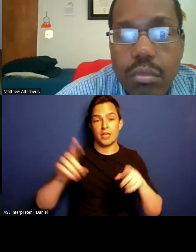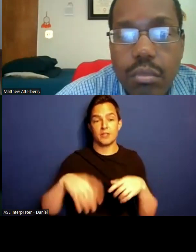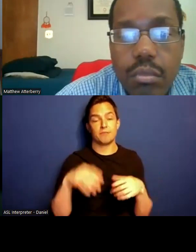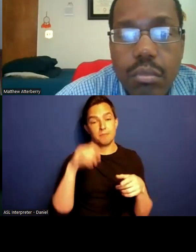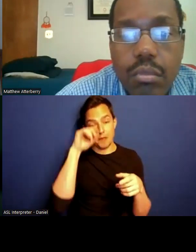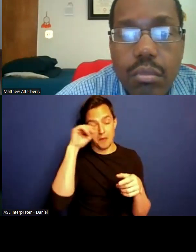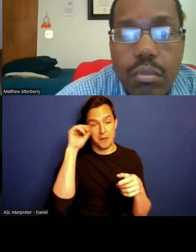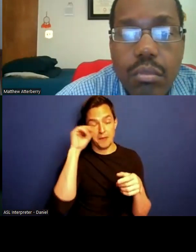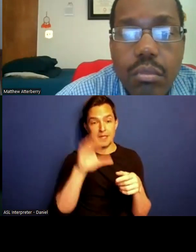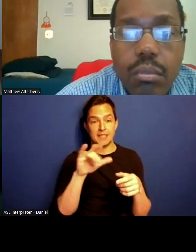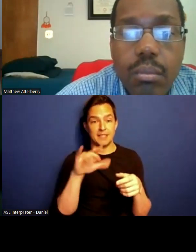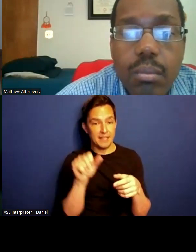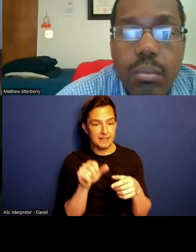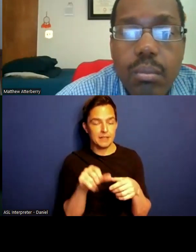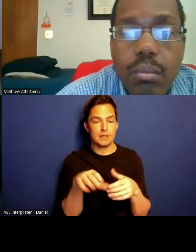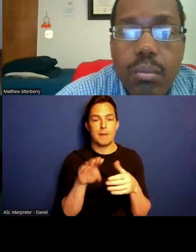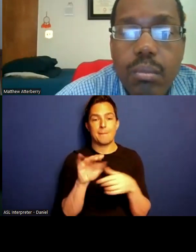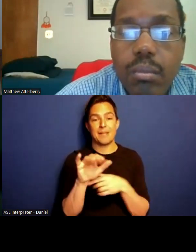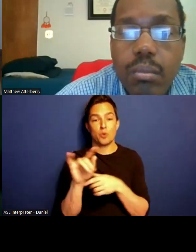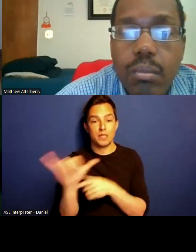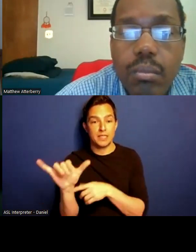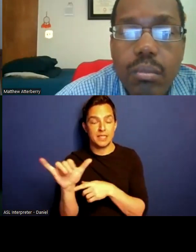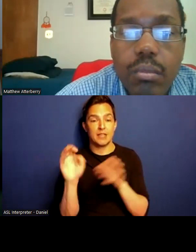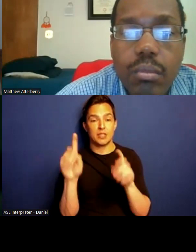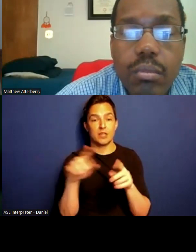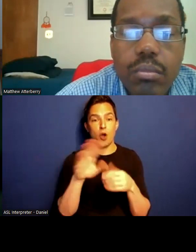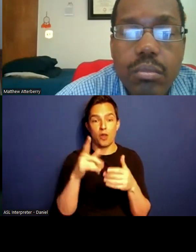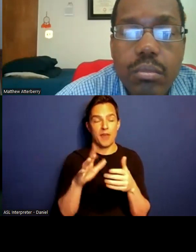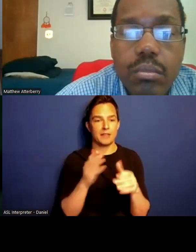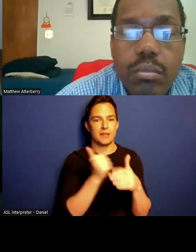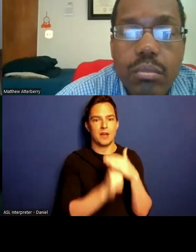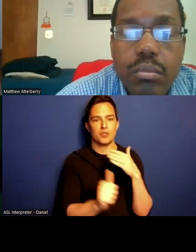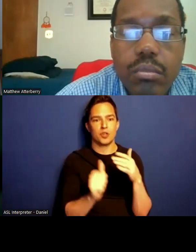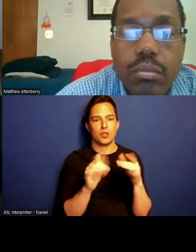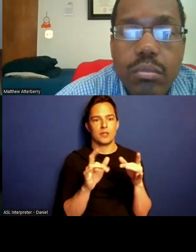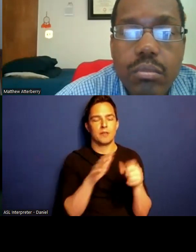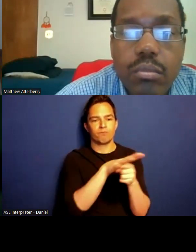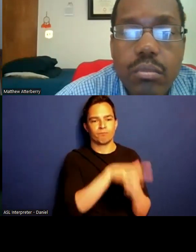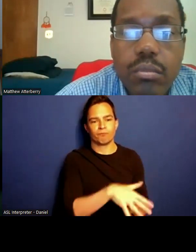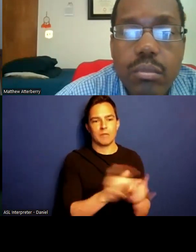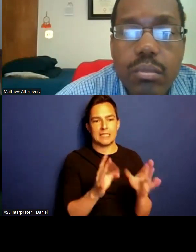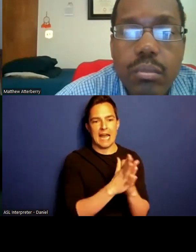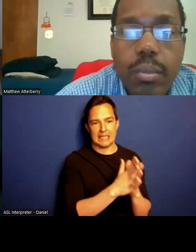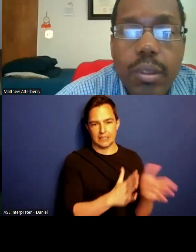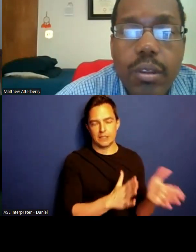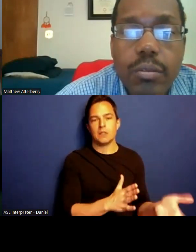minority education, it's all under attack. And so, I think that educational institutions can